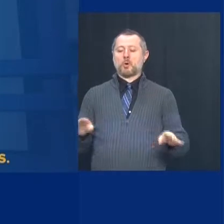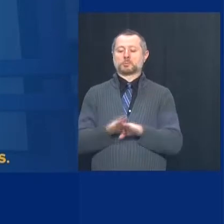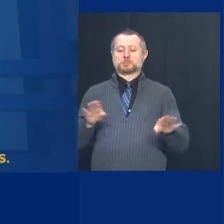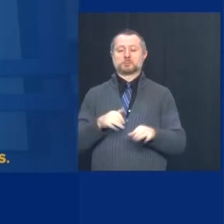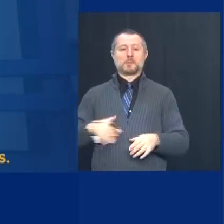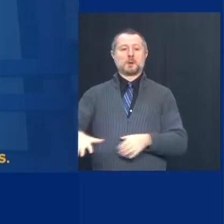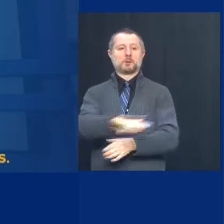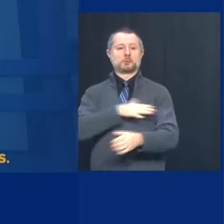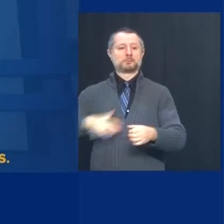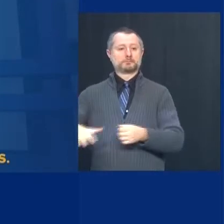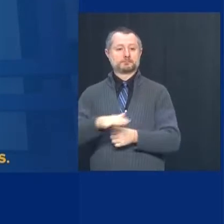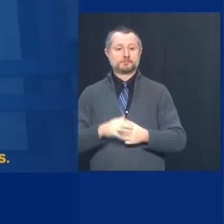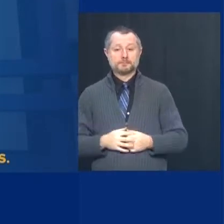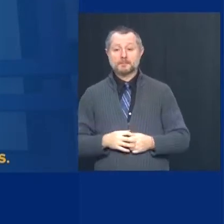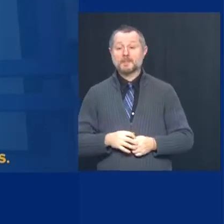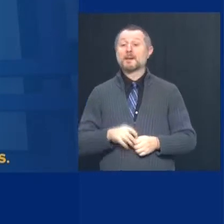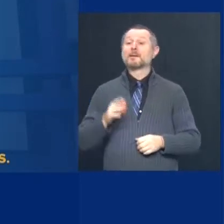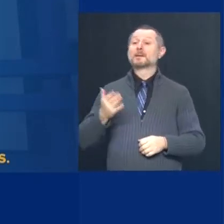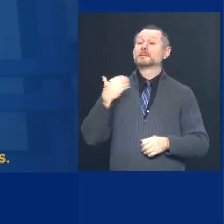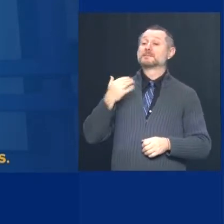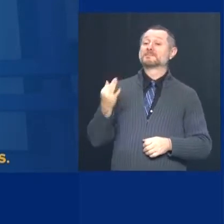IF IT CONTINUES FOR THREE WEEKS